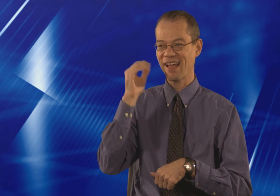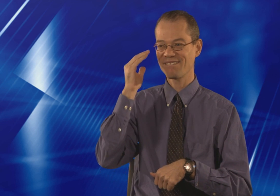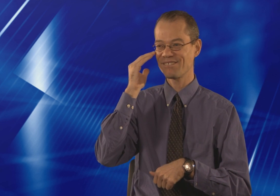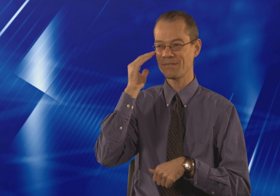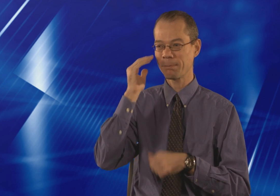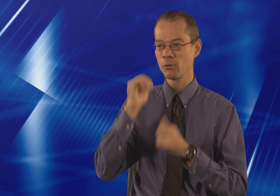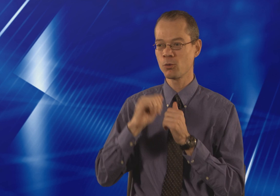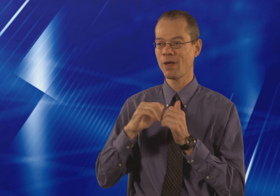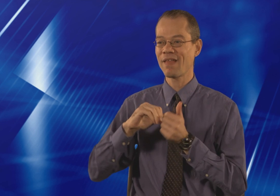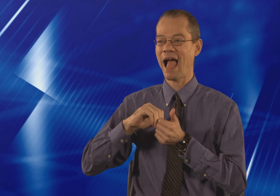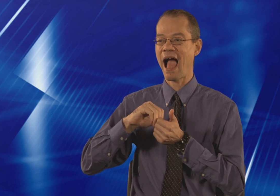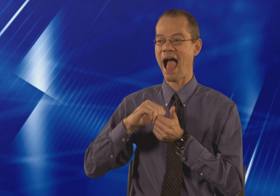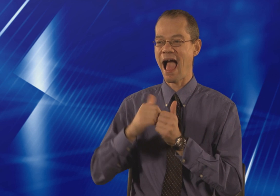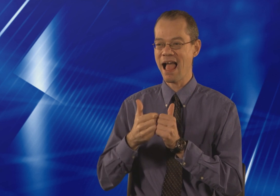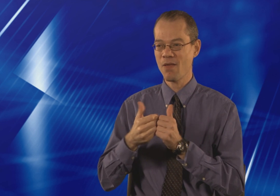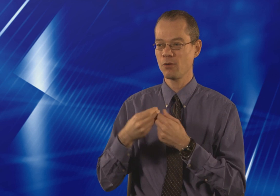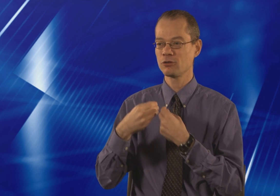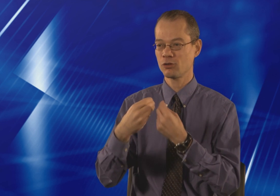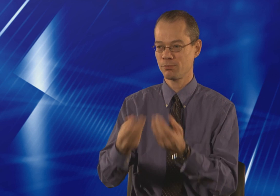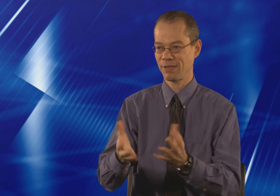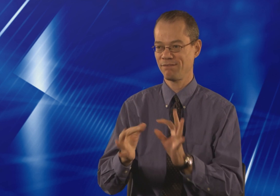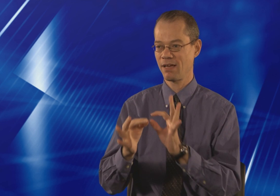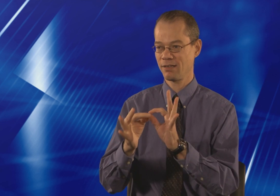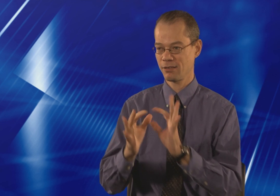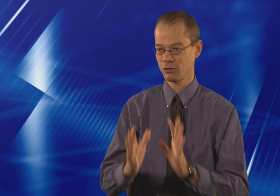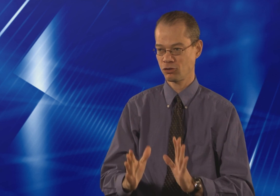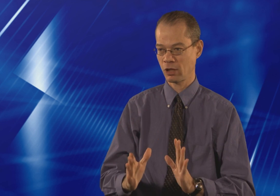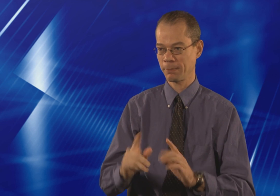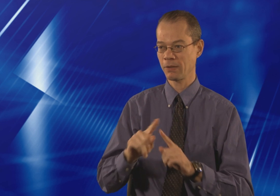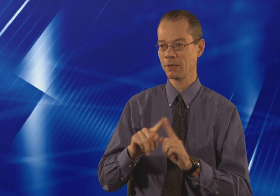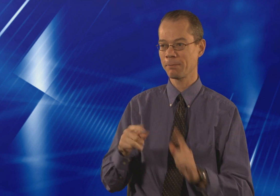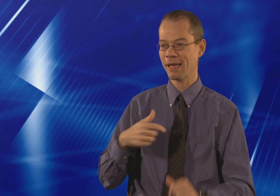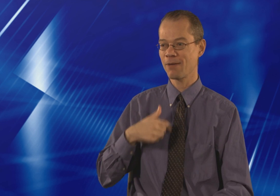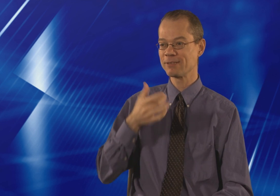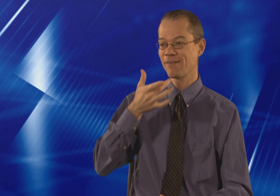So they weren't very familiar with how to provide interpreters.